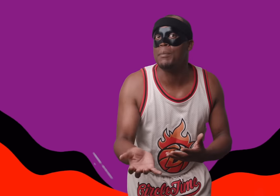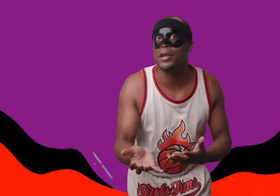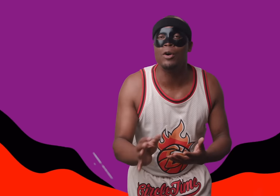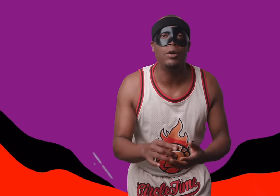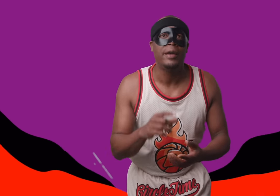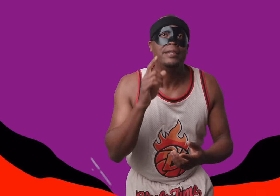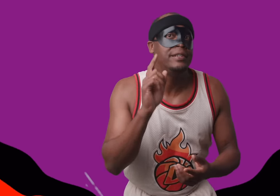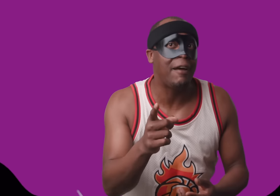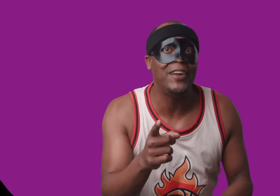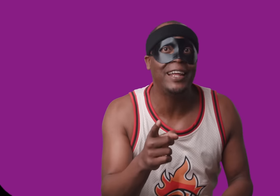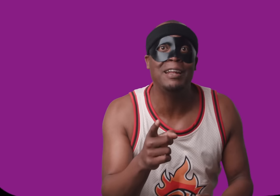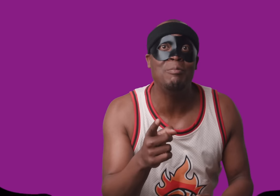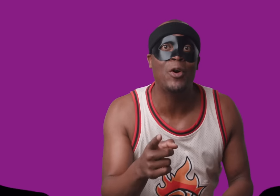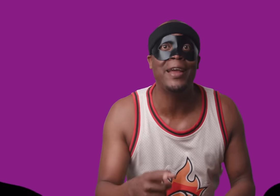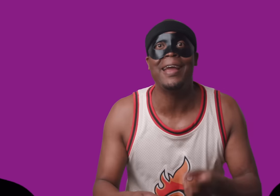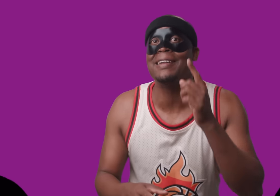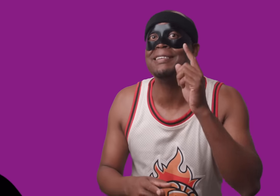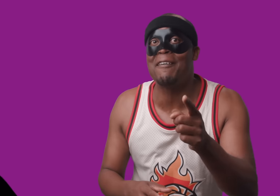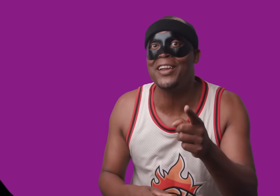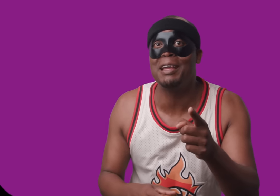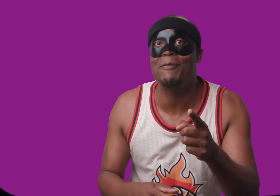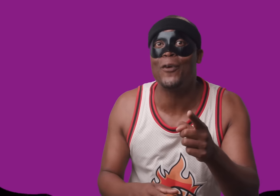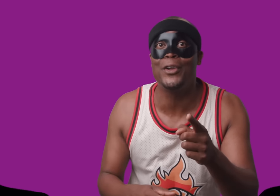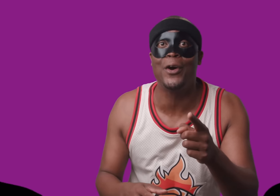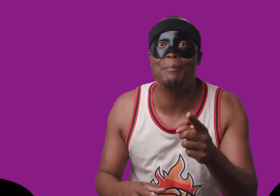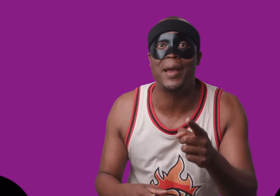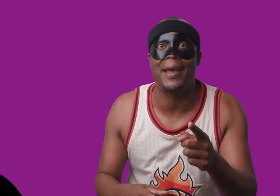meal, definitely in the morning, and definitely before you go to bed.